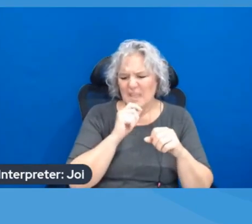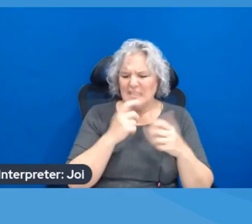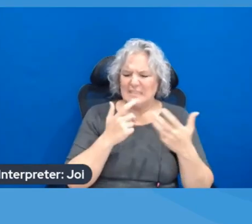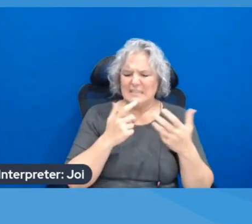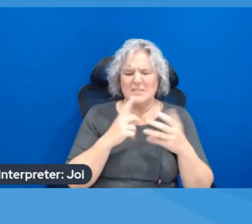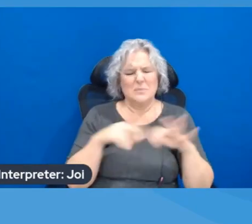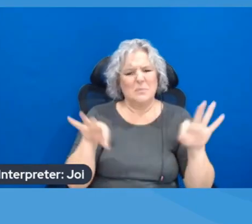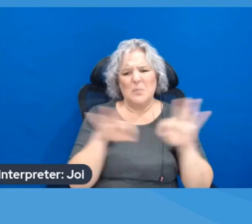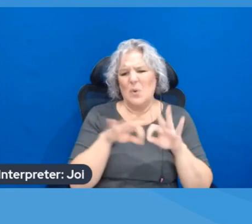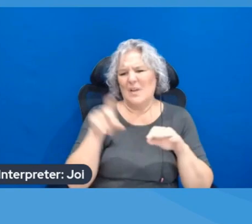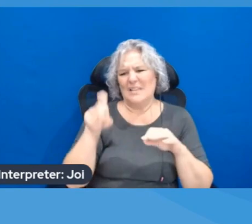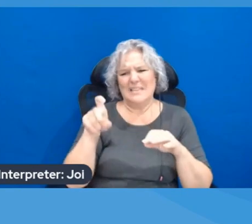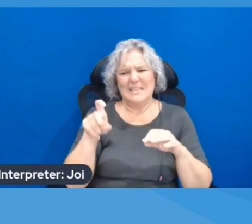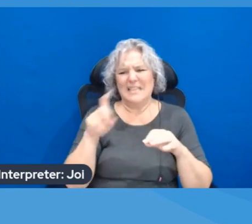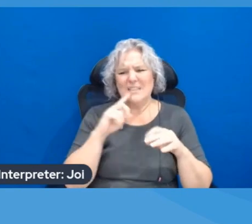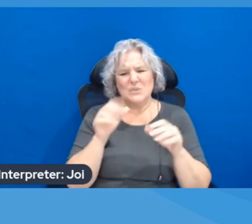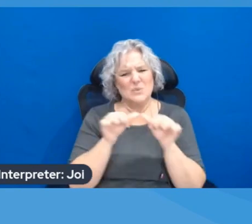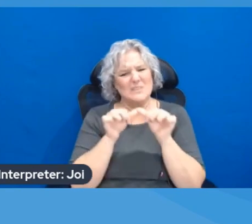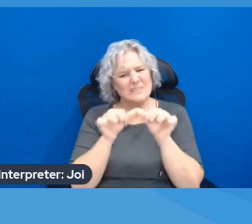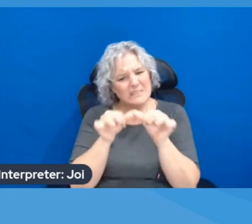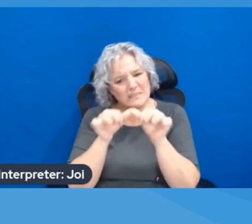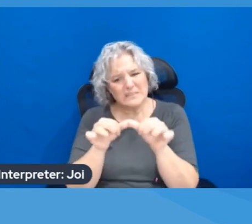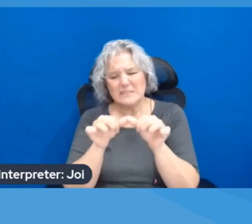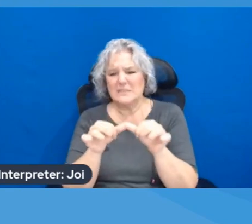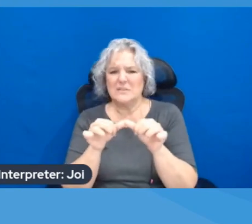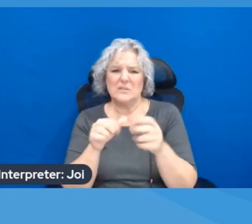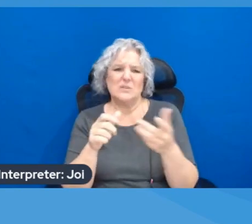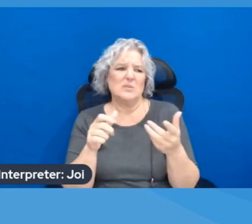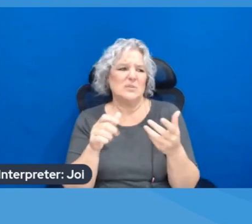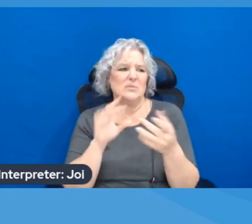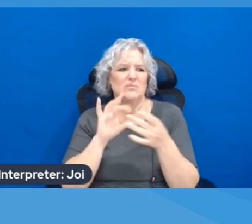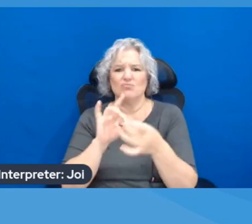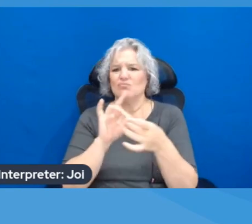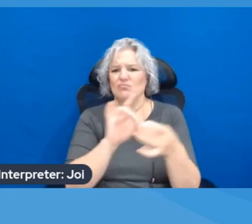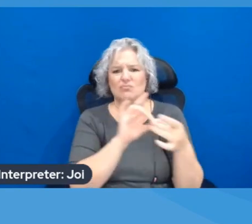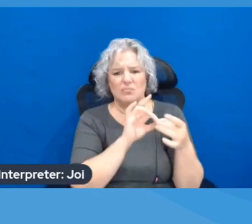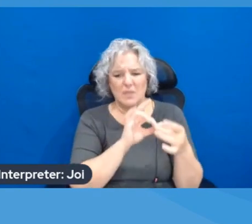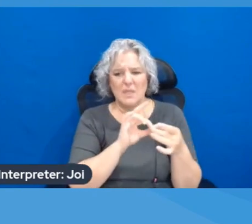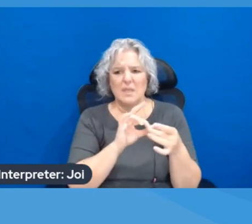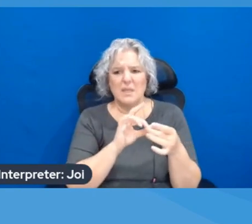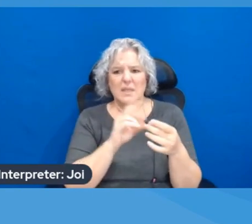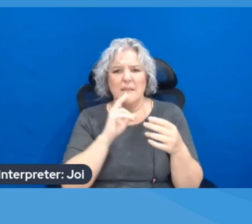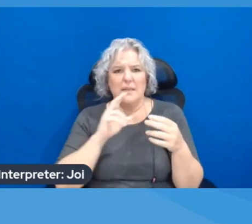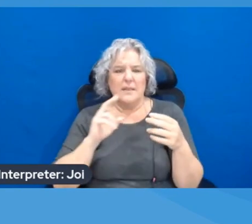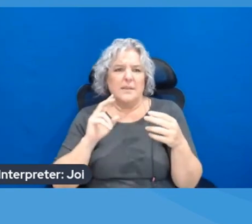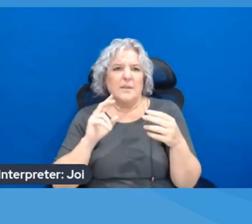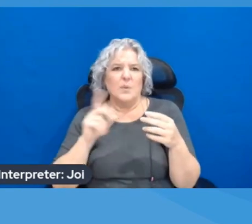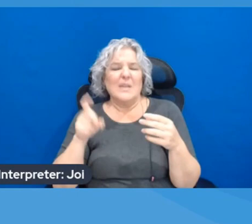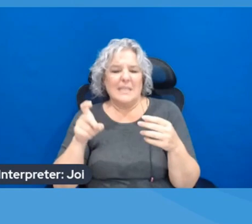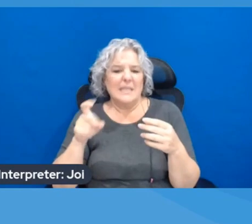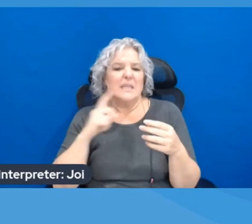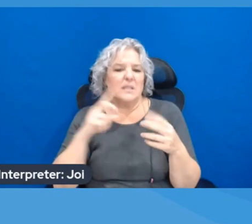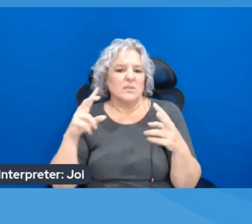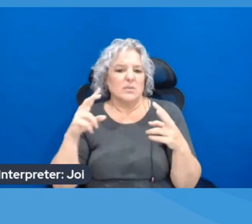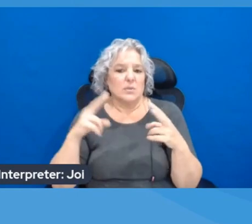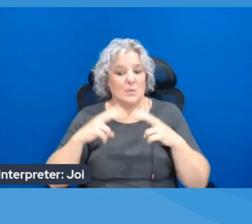to really sustain our relationship is to really examine our ever changing